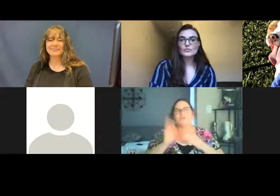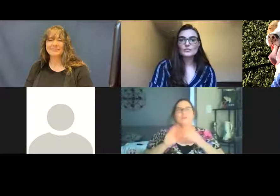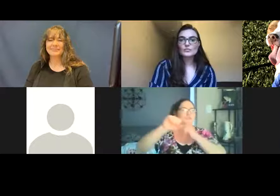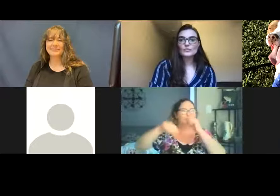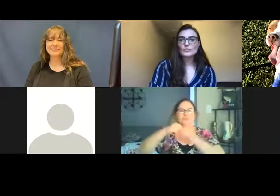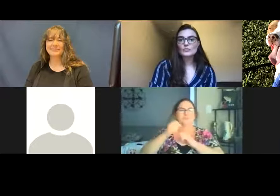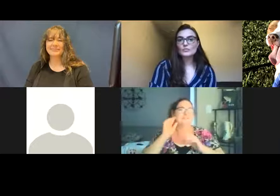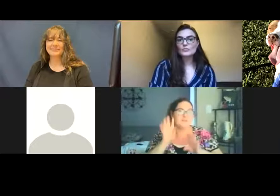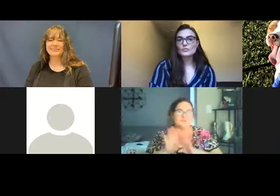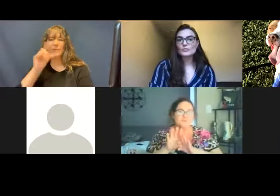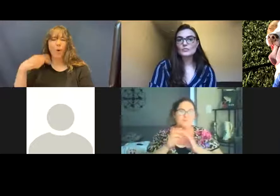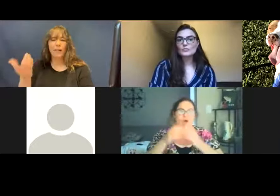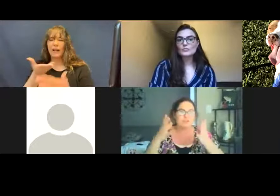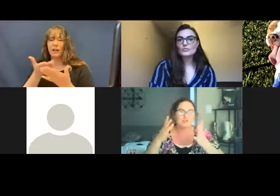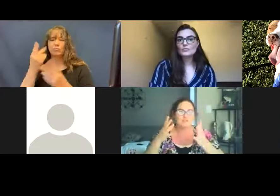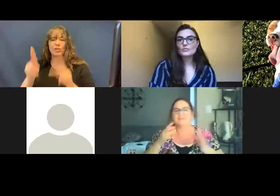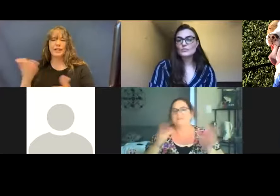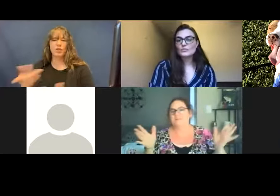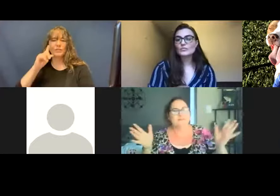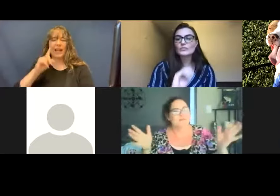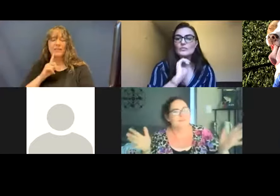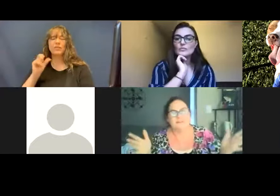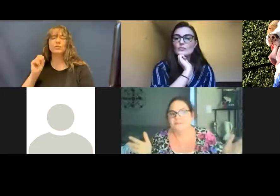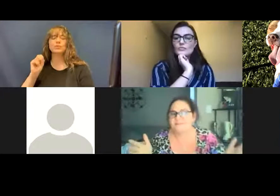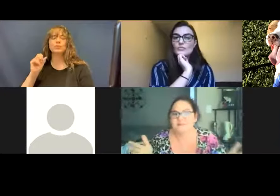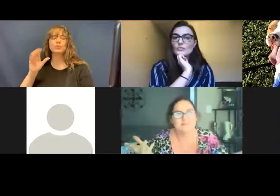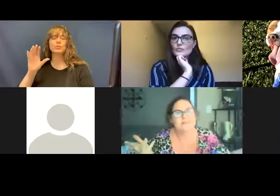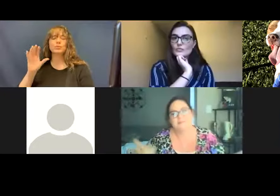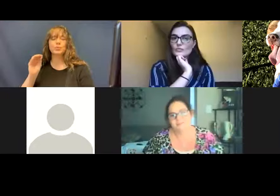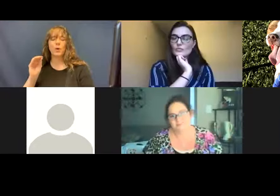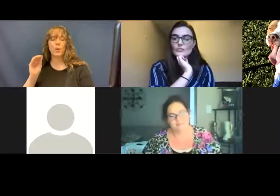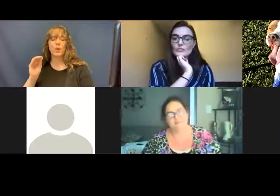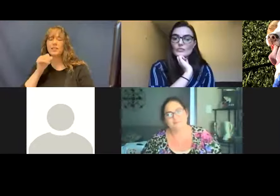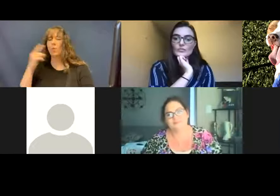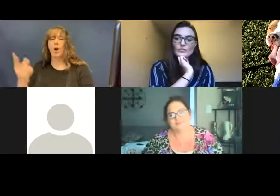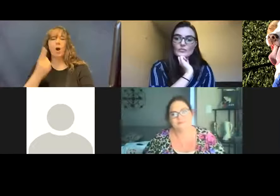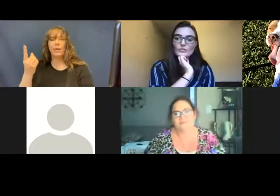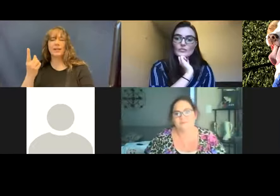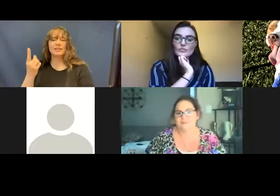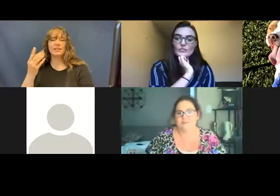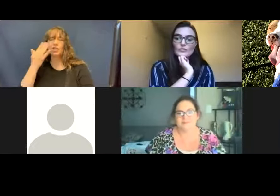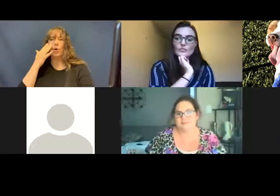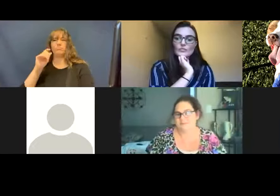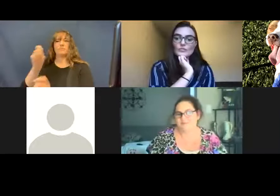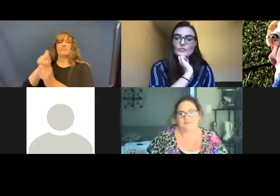I don't always know the situations that are going on because I am, but that's wonderful